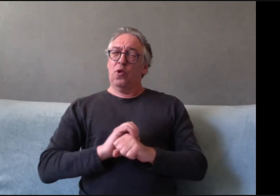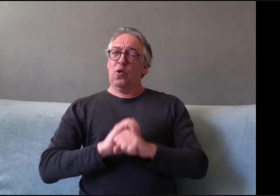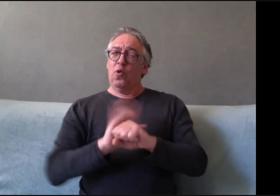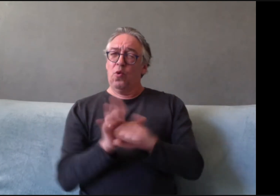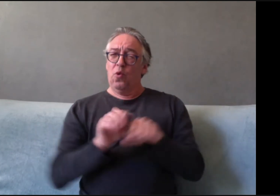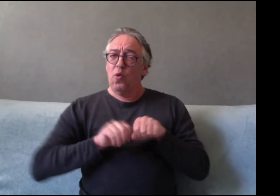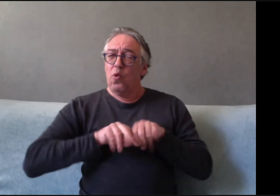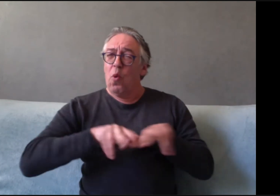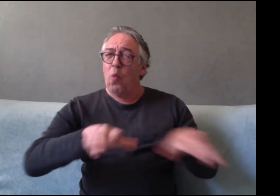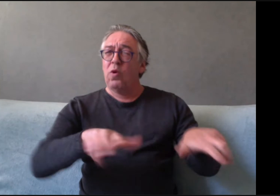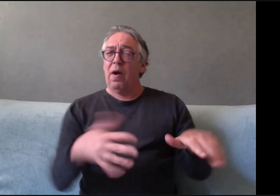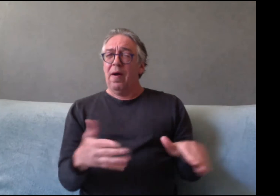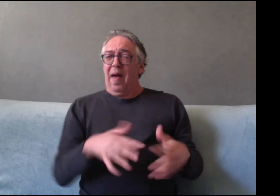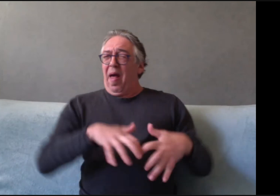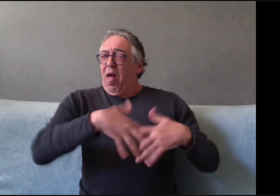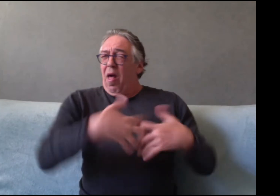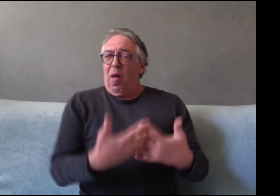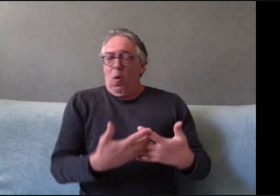they are assuming this function.